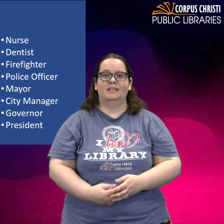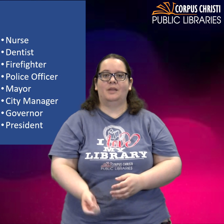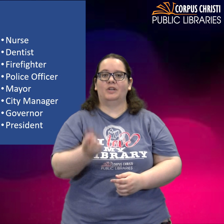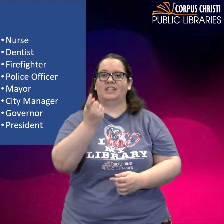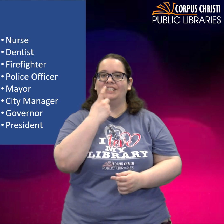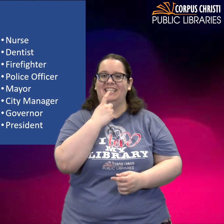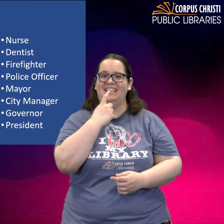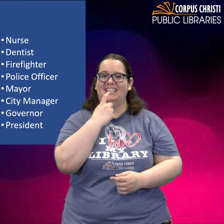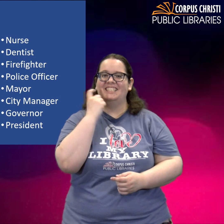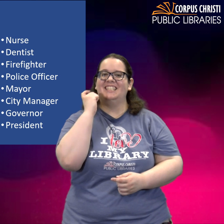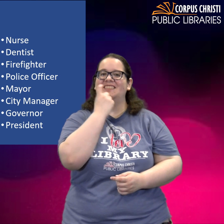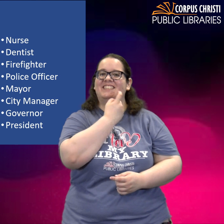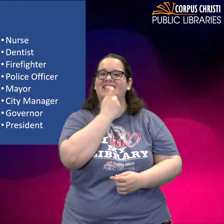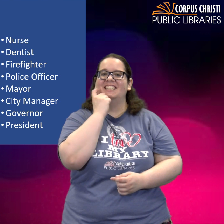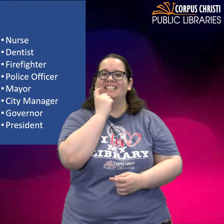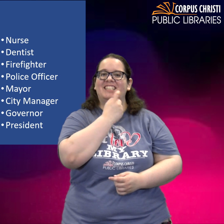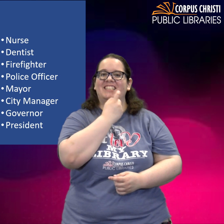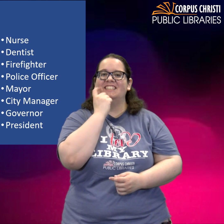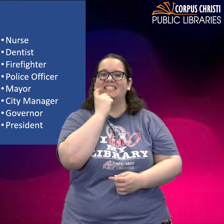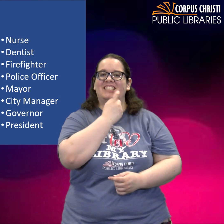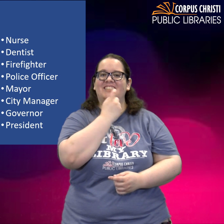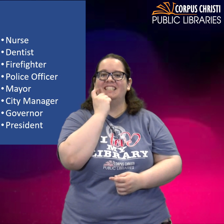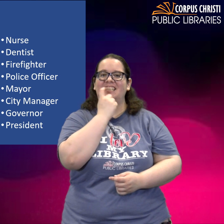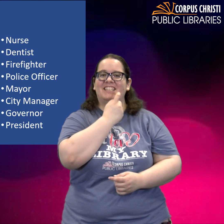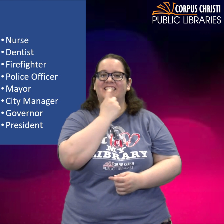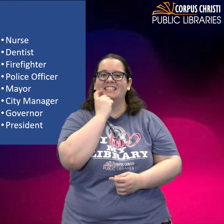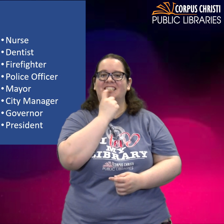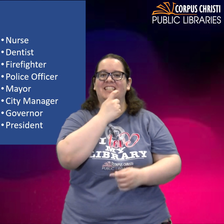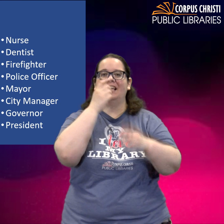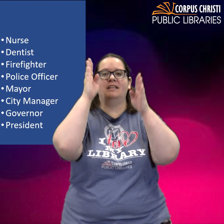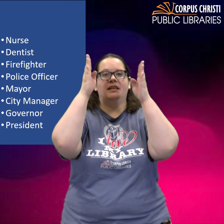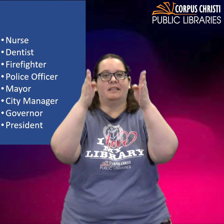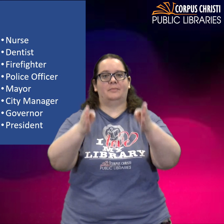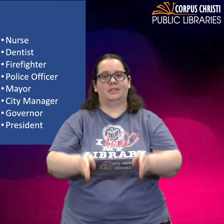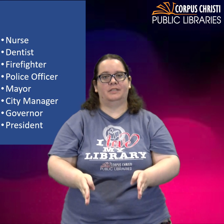they work on your teeth, so you're going to show your teeth and then add that person.